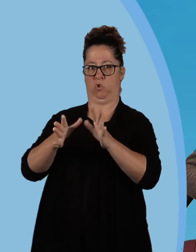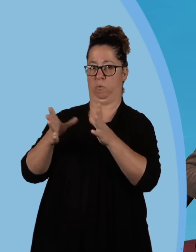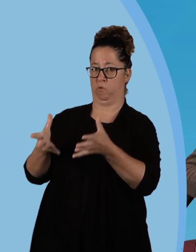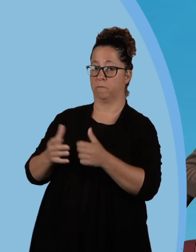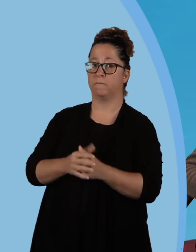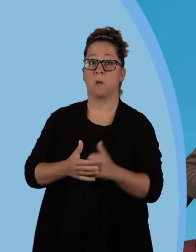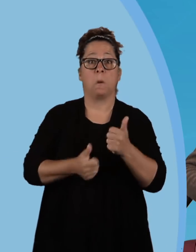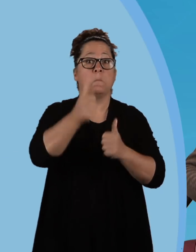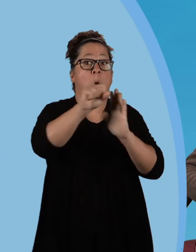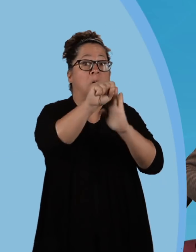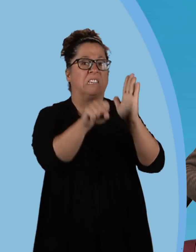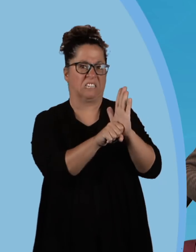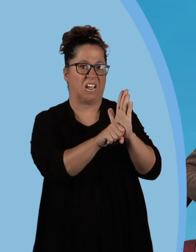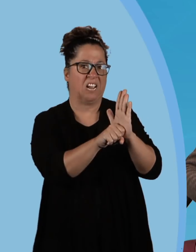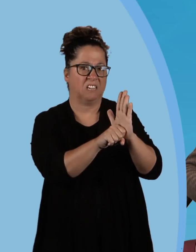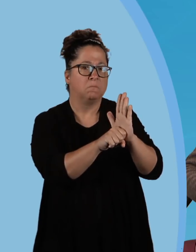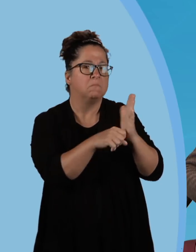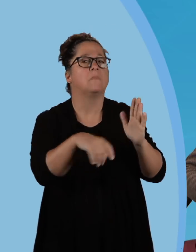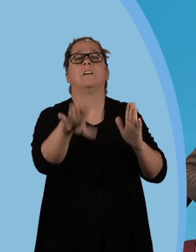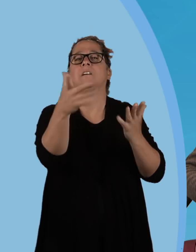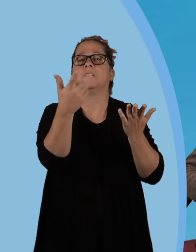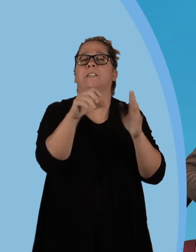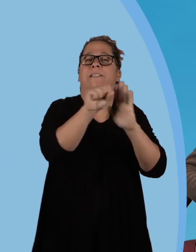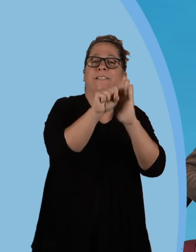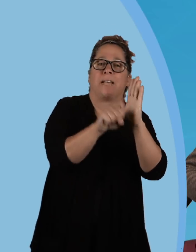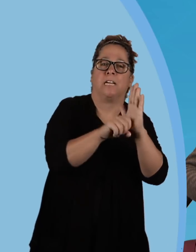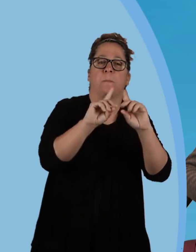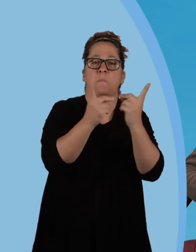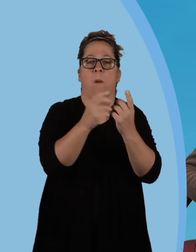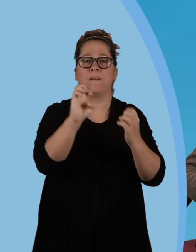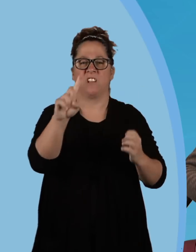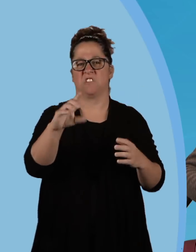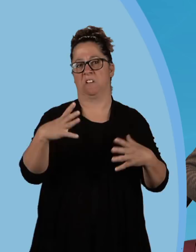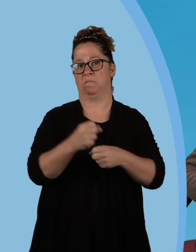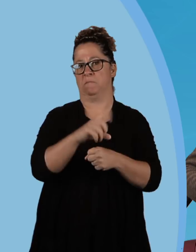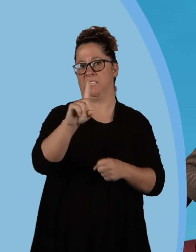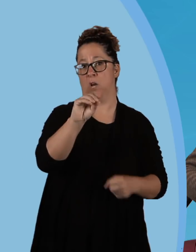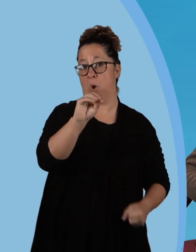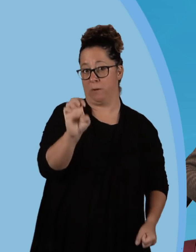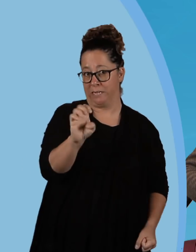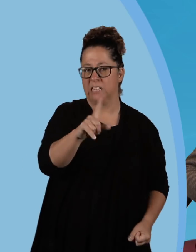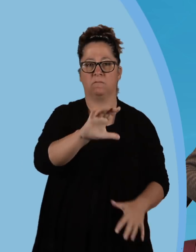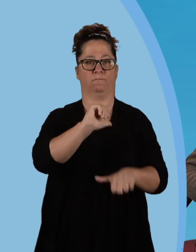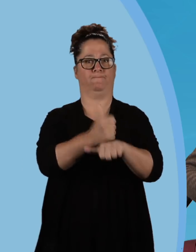than it is for community interpreters. For most states, it's the state department of education